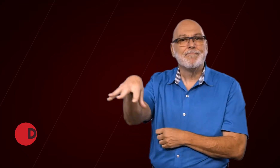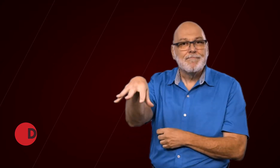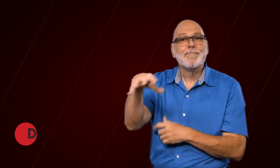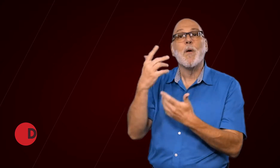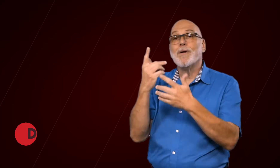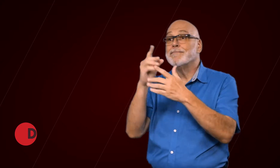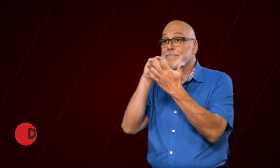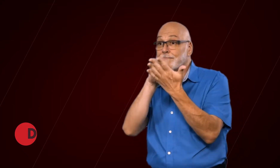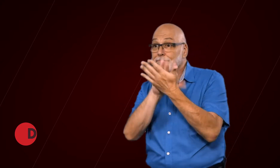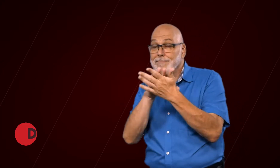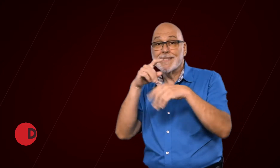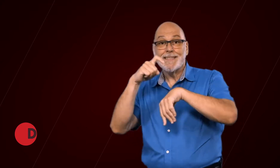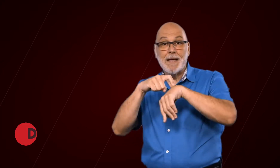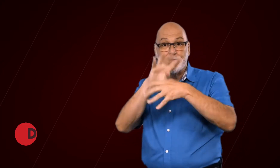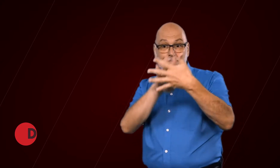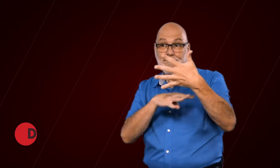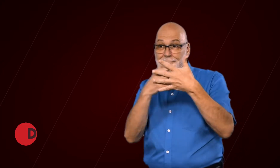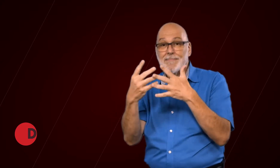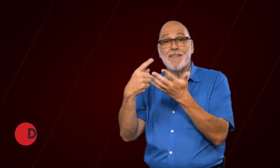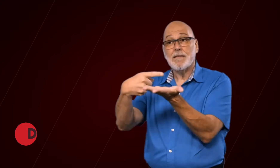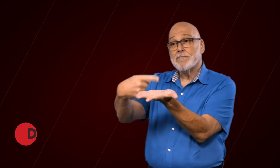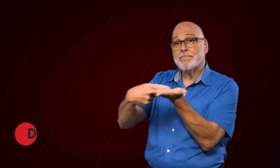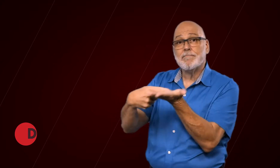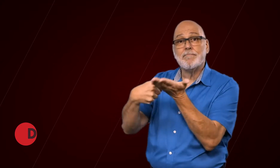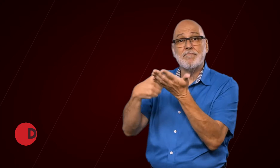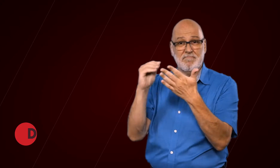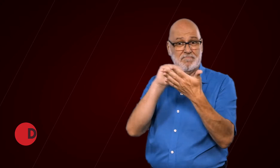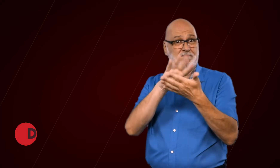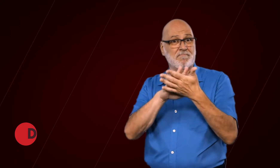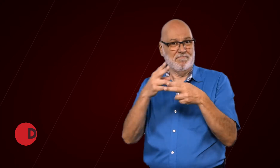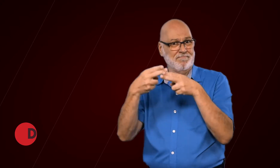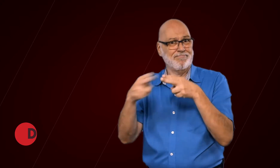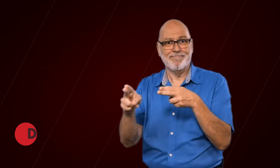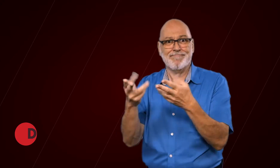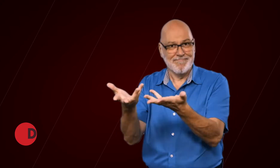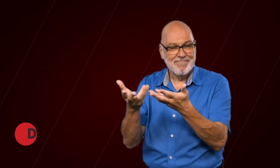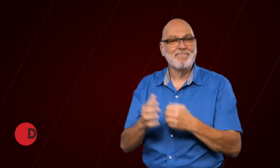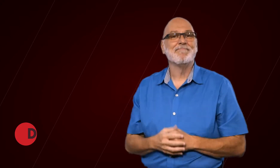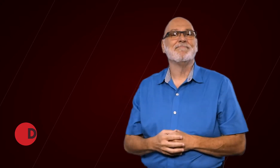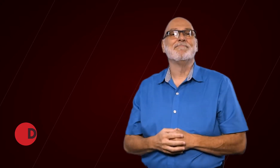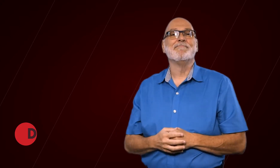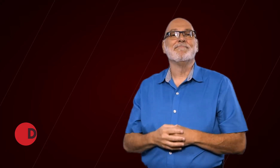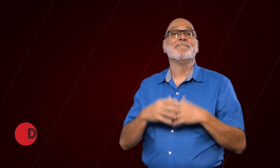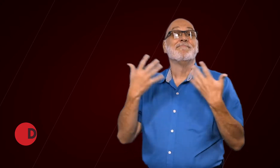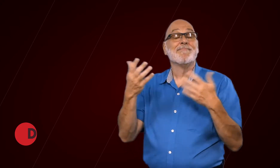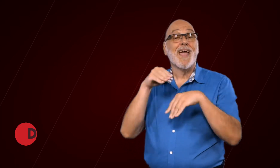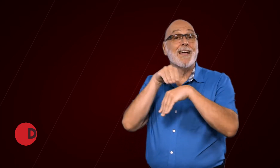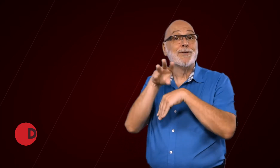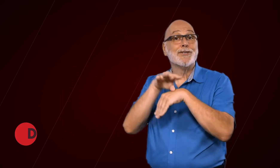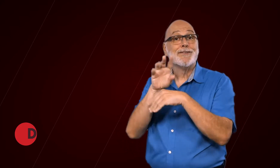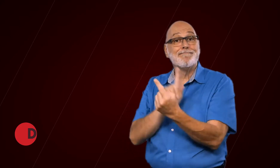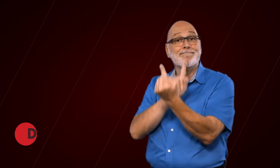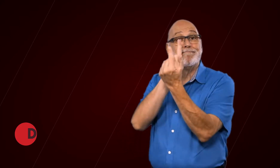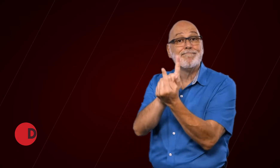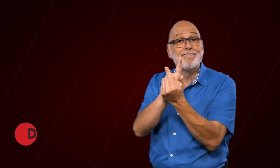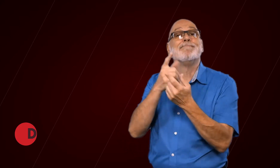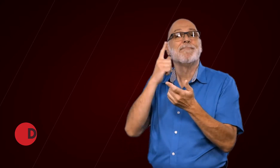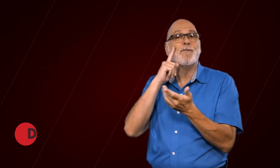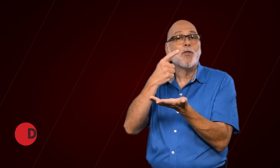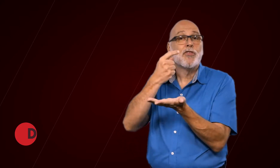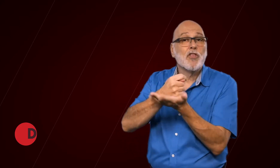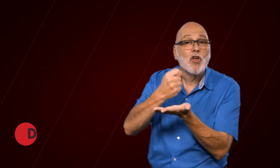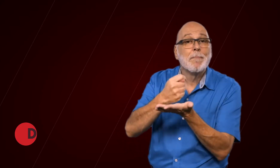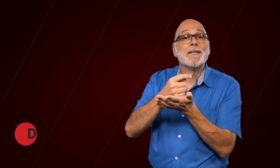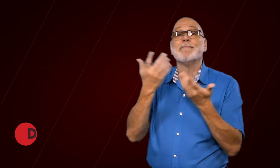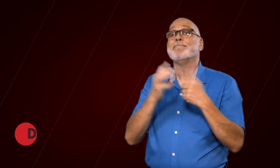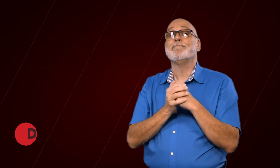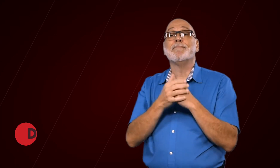establish a appearance date, counselling appointments where the therapist and